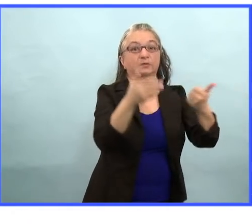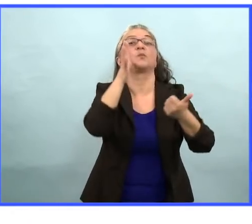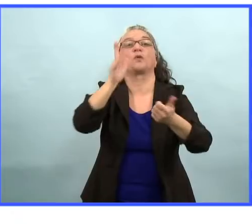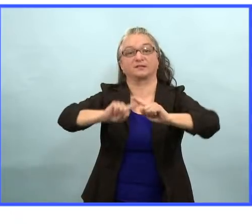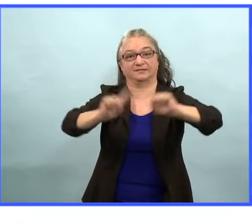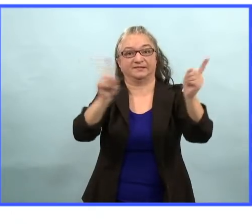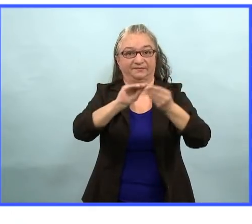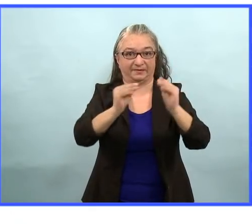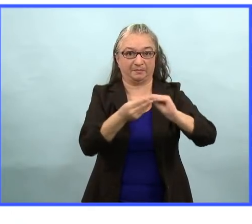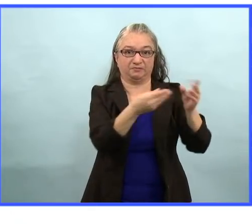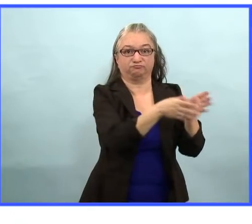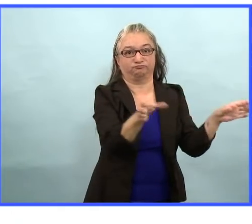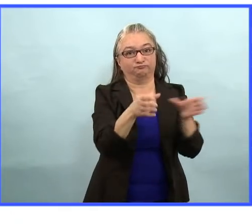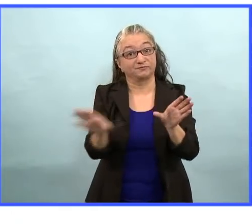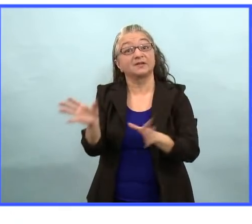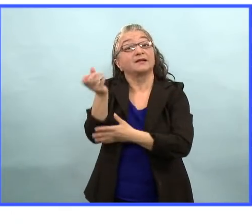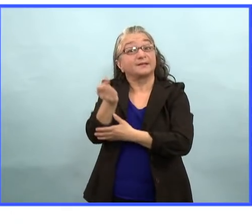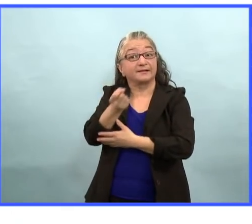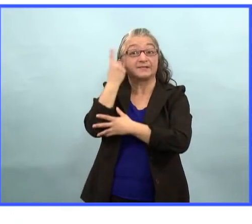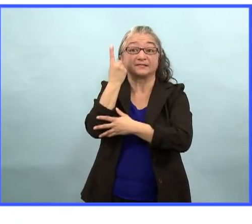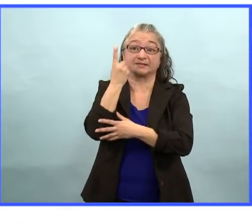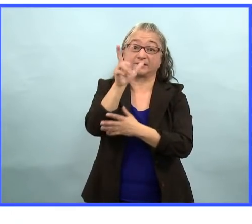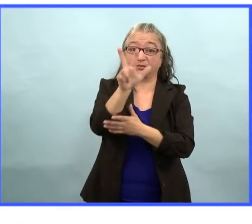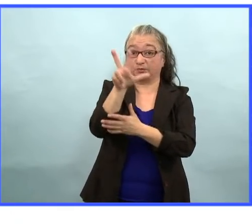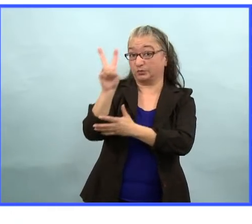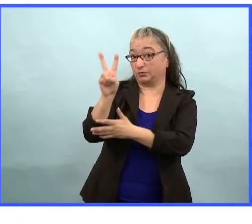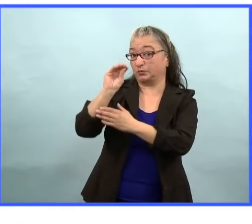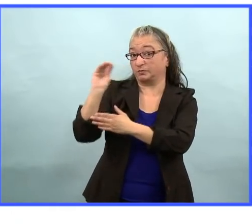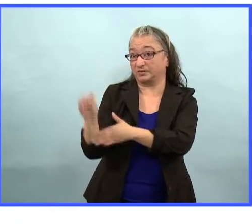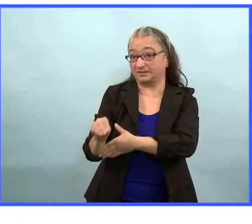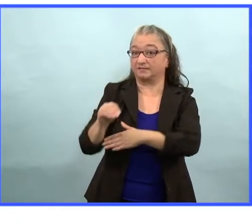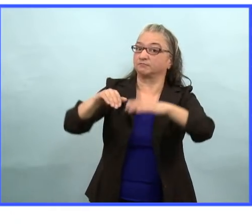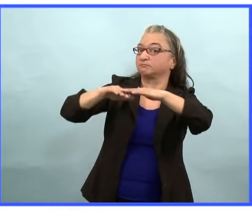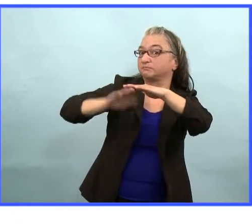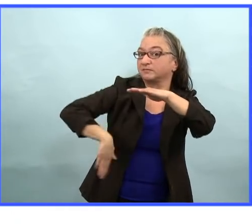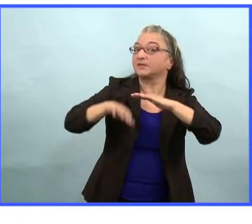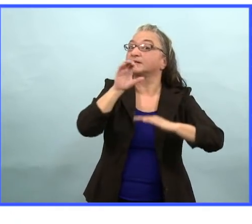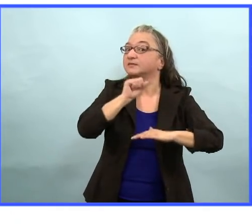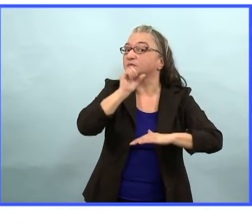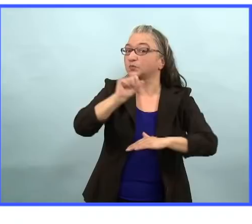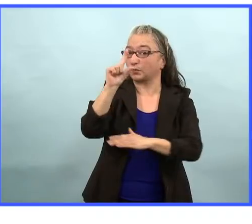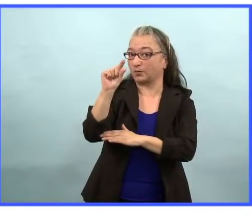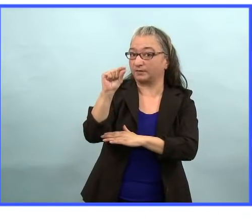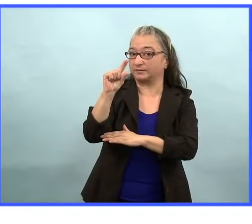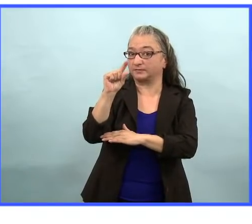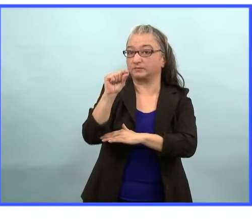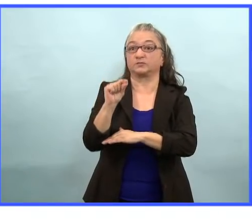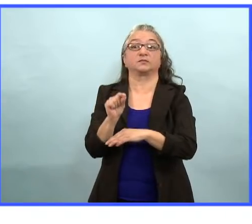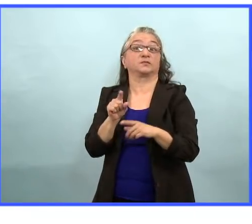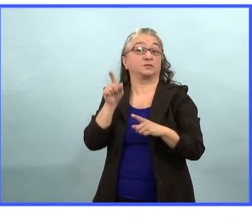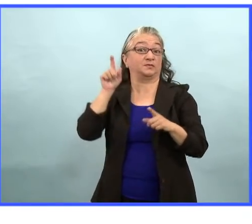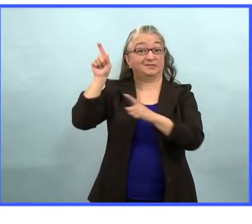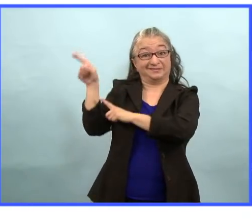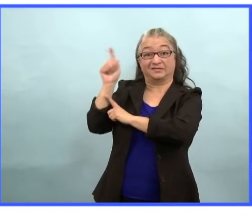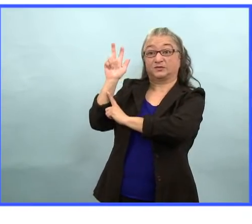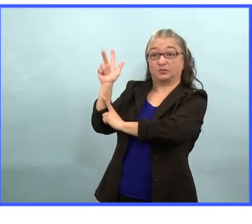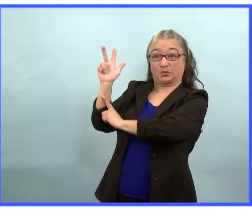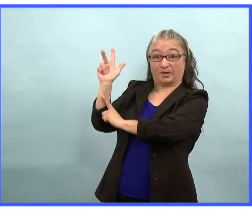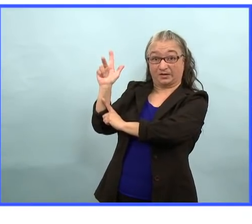of bipol communities are under age 20 compared to 23.6 for those who identify as white there's